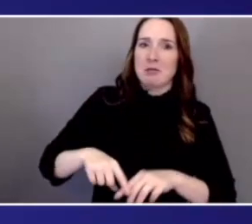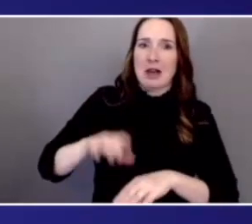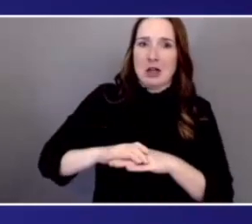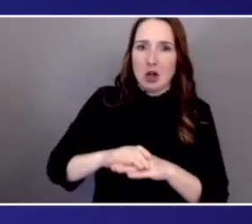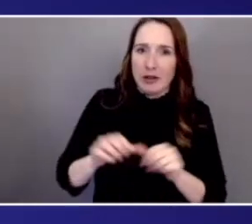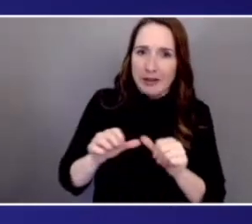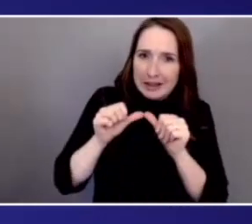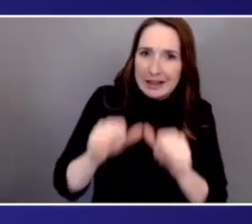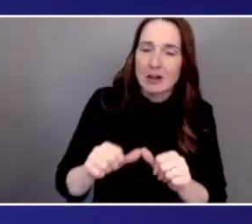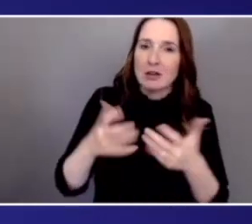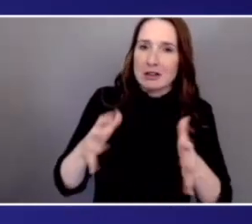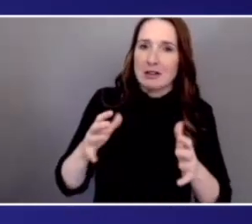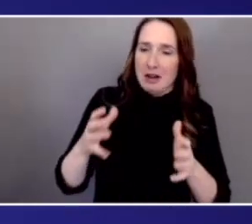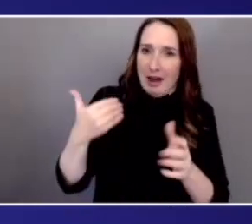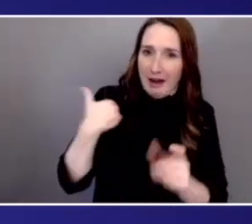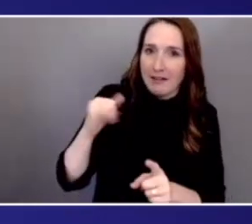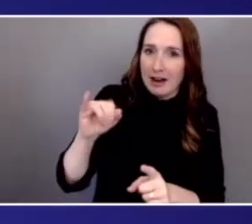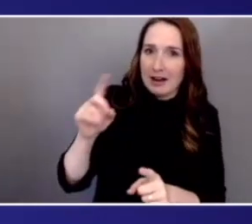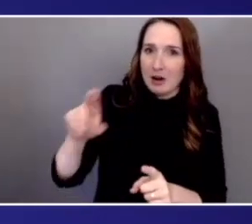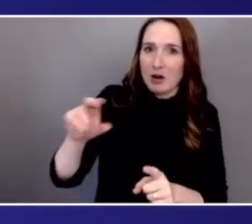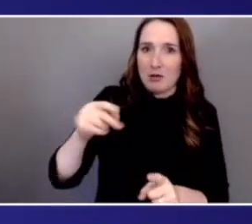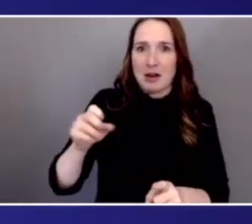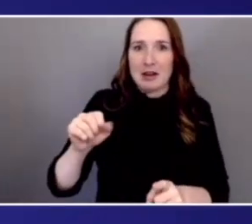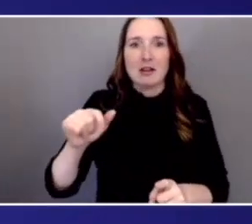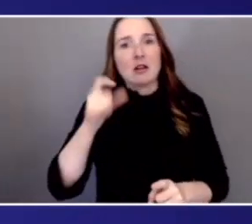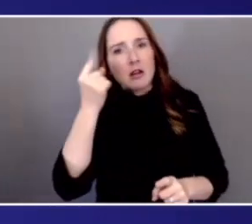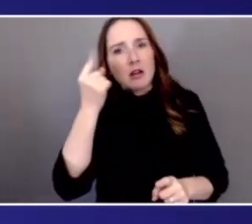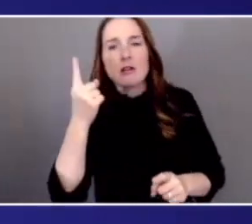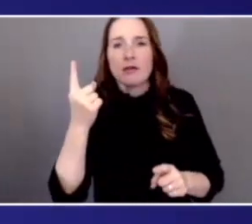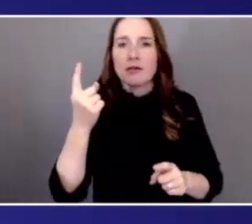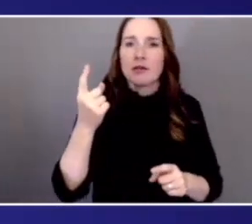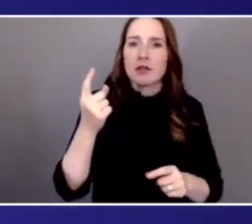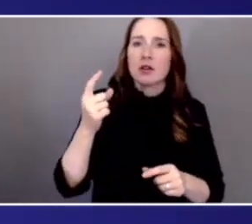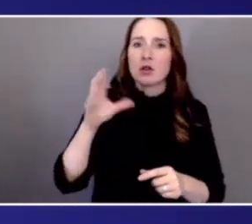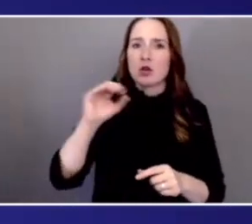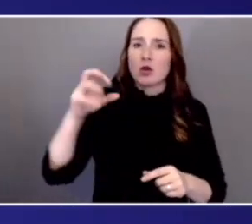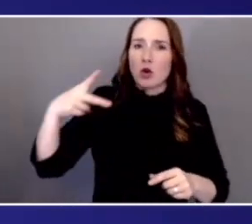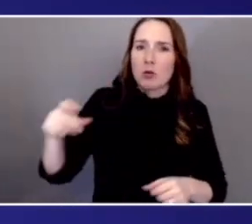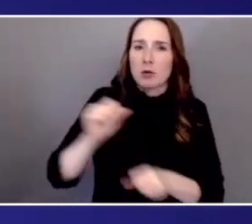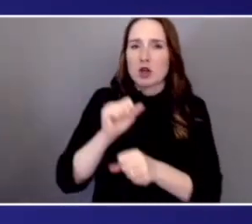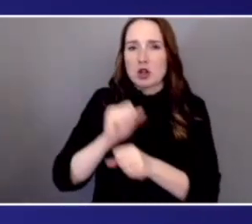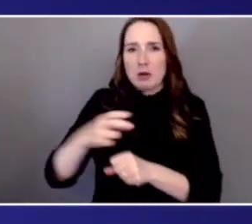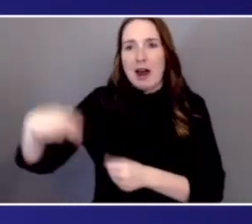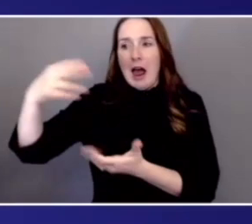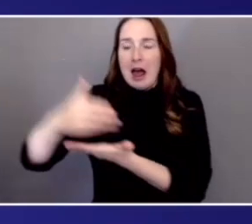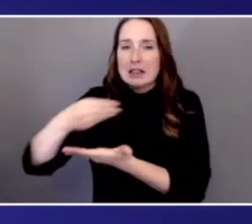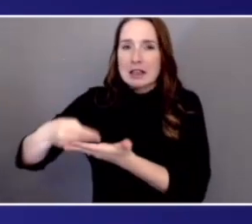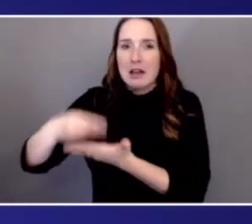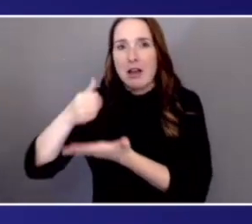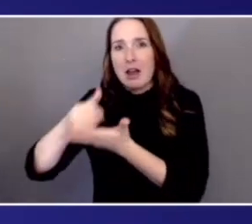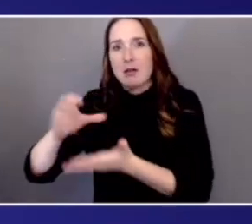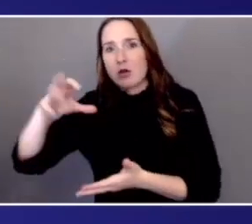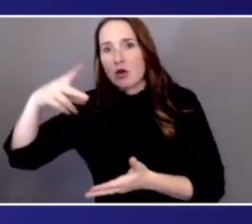Now it is true I could switch to a corporate lodge off with an astronomically higher salary, helping corporations accumulate more profit.